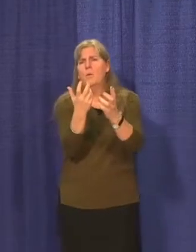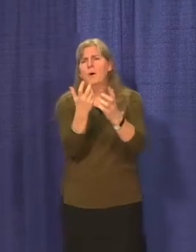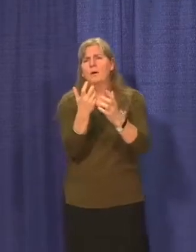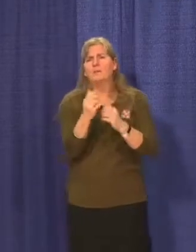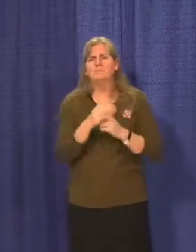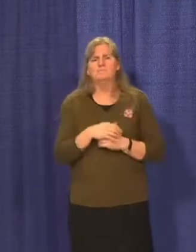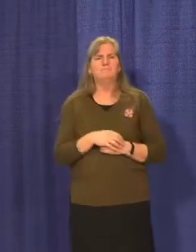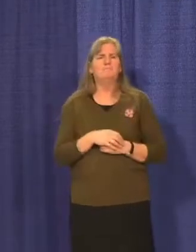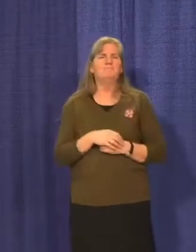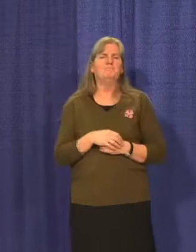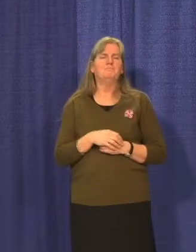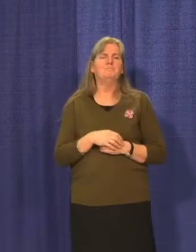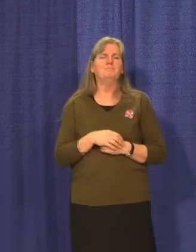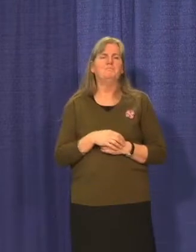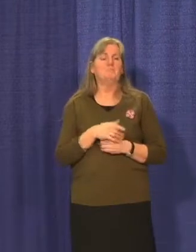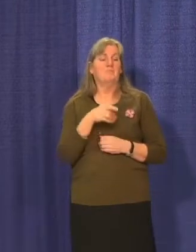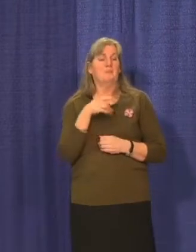So what I saw from the team